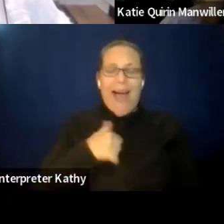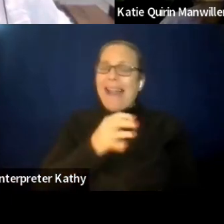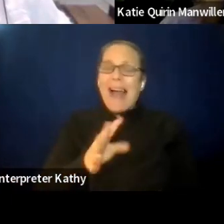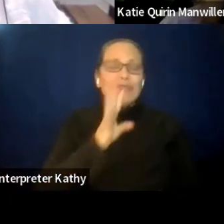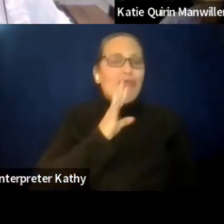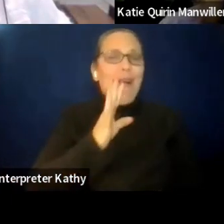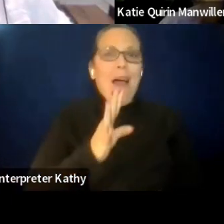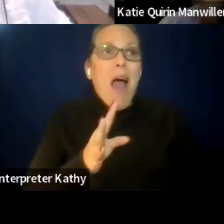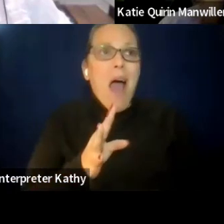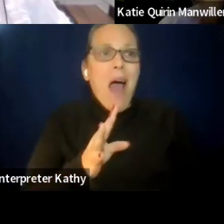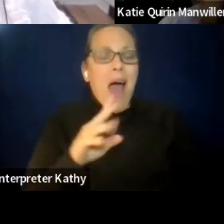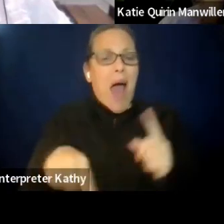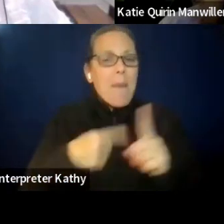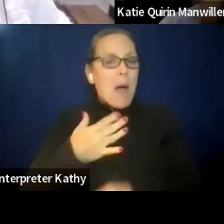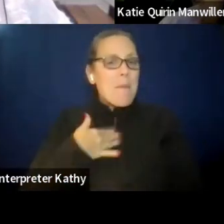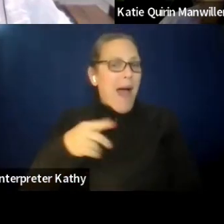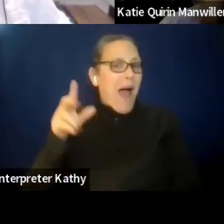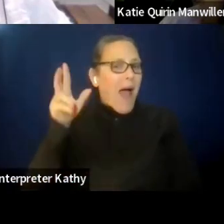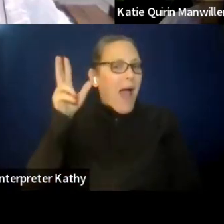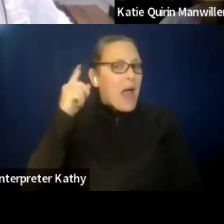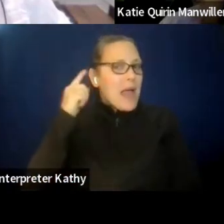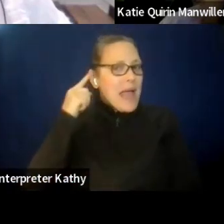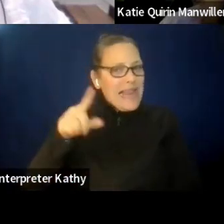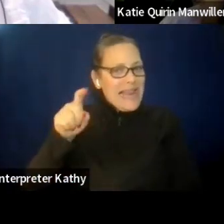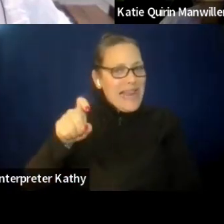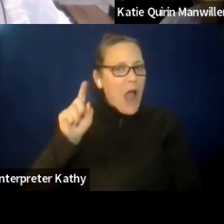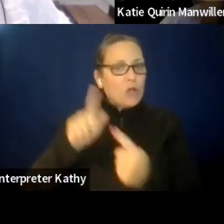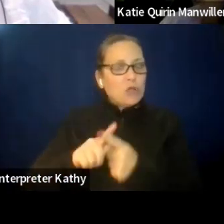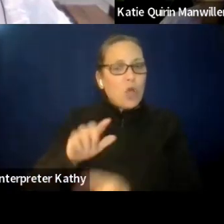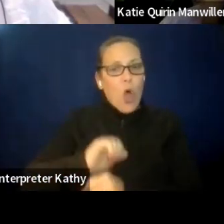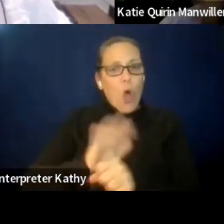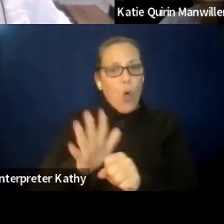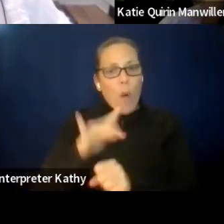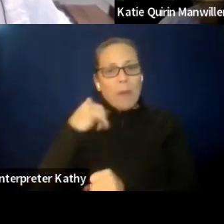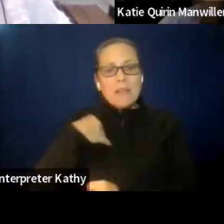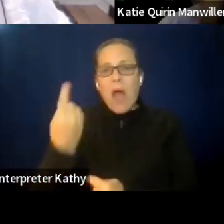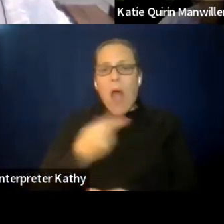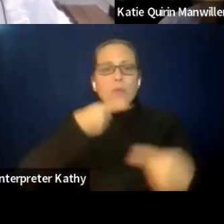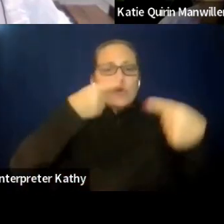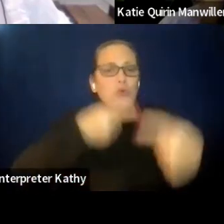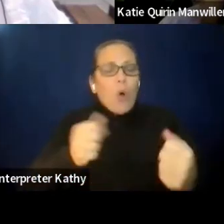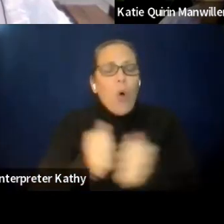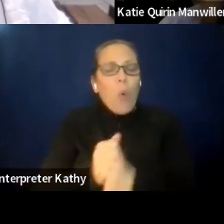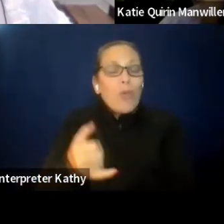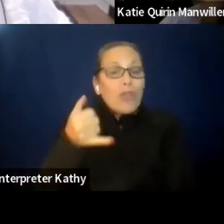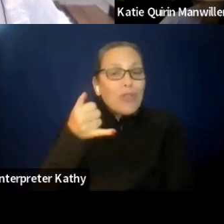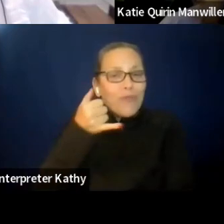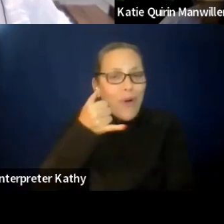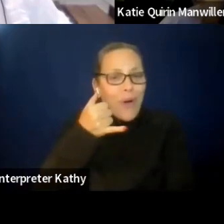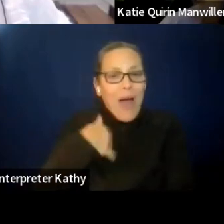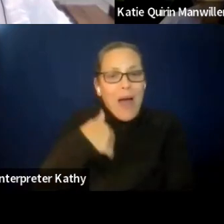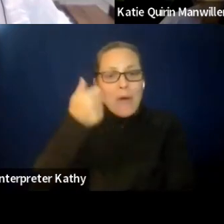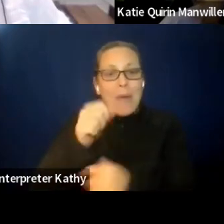etymology of that word. So I didn't speak up about my hearing aids until COVID, because I always have